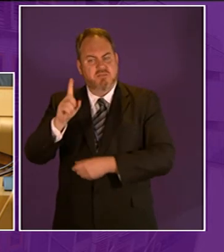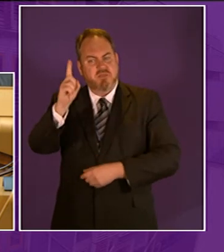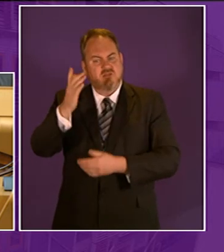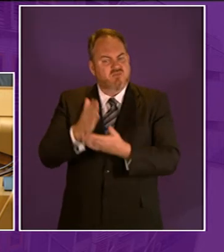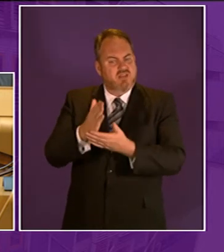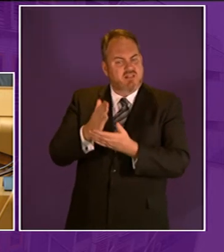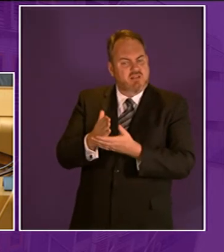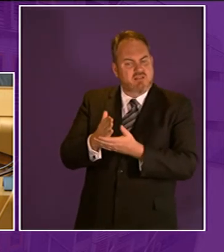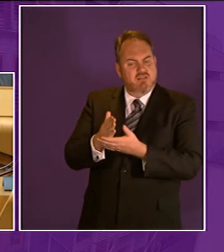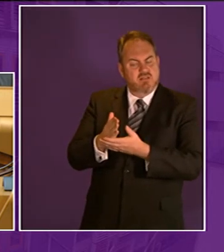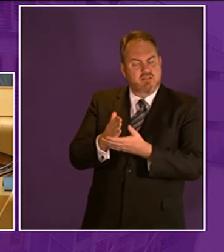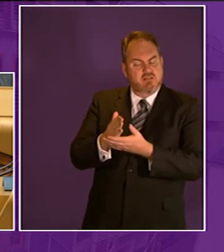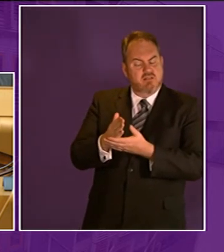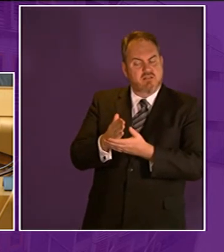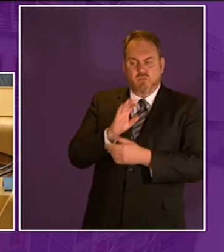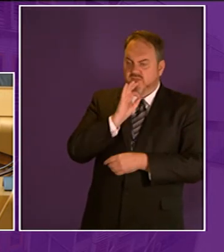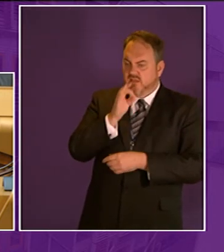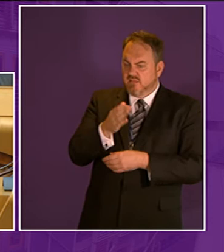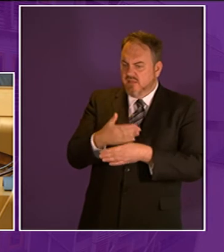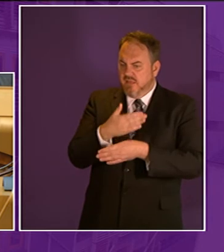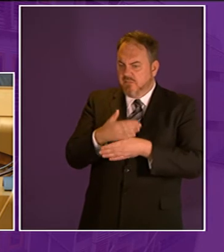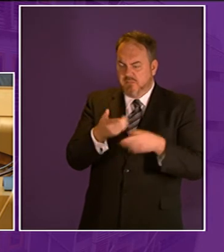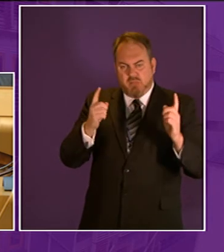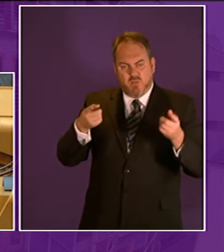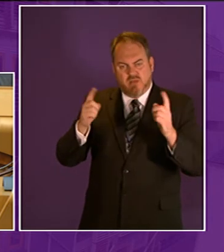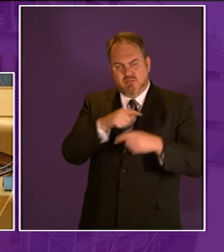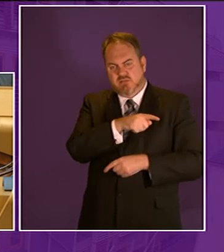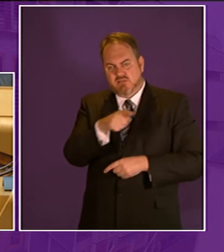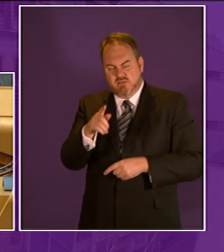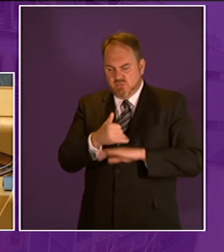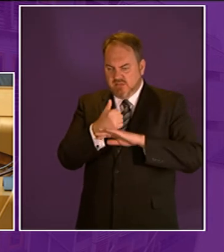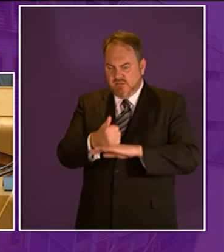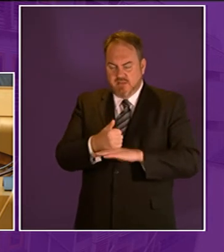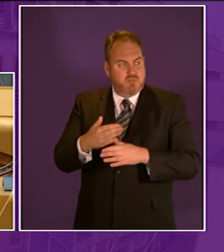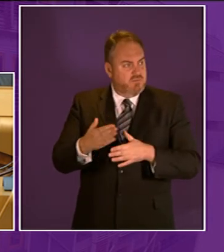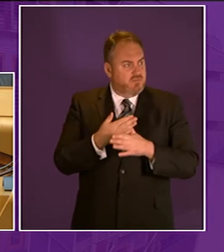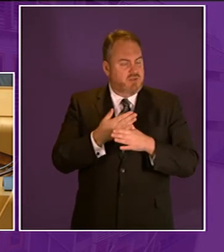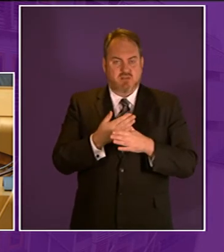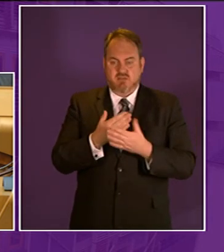employers to implement the first part of the pay deal—it was agreed that it would be